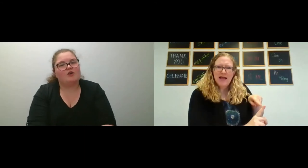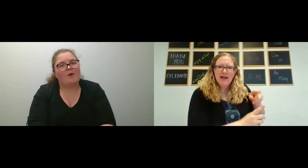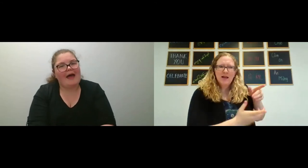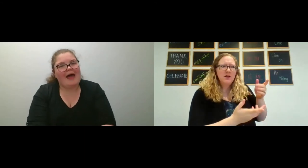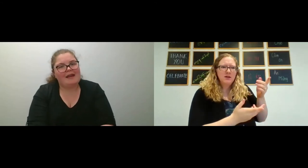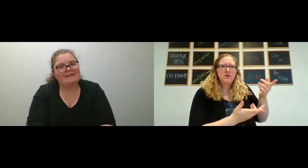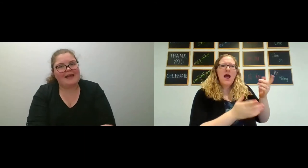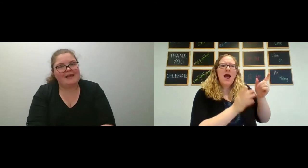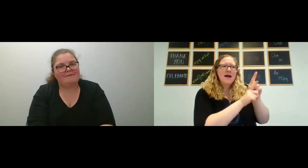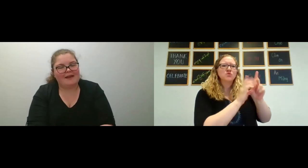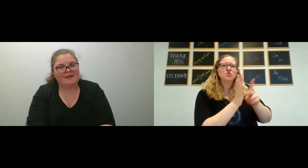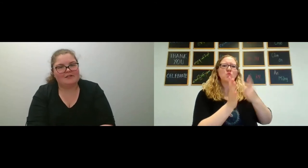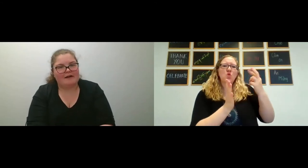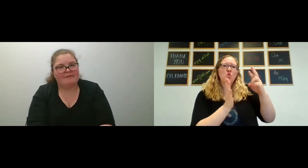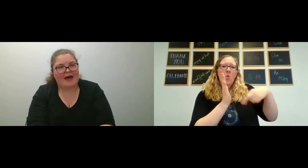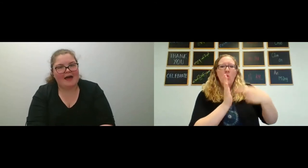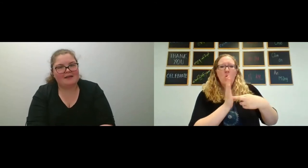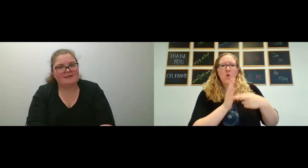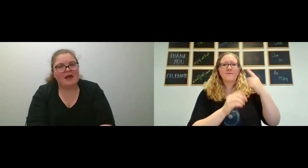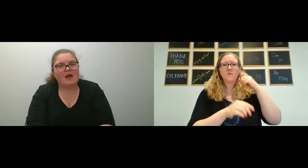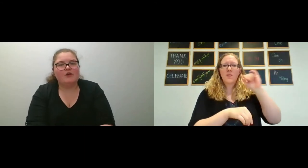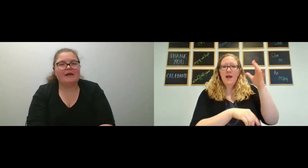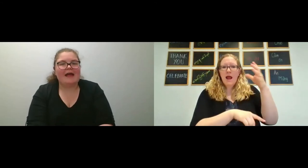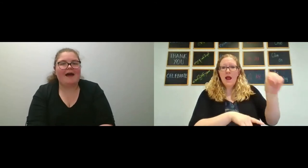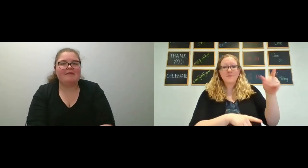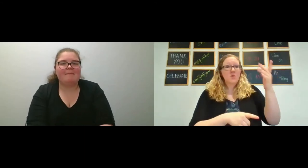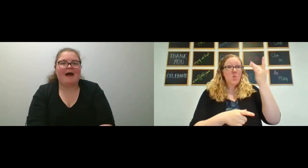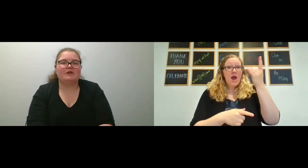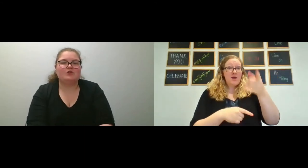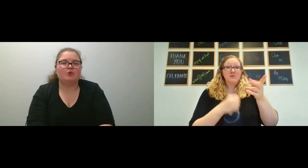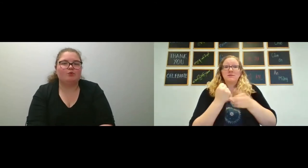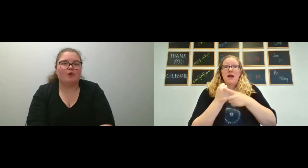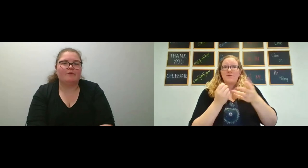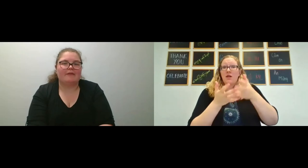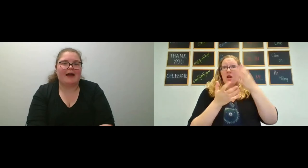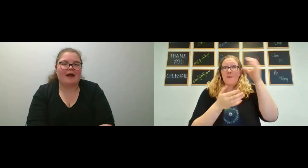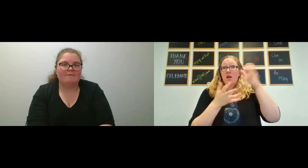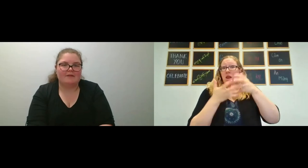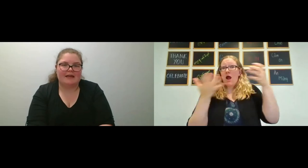go ahead and take advantage of that. You can have them have a dual role for that company.